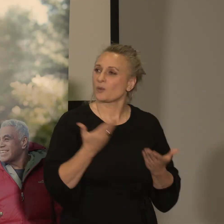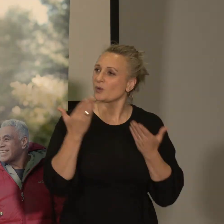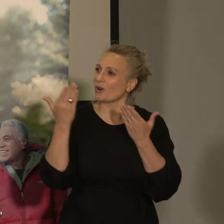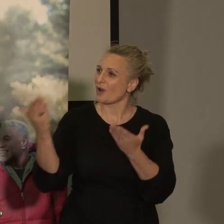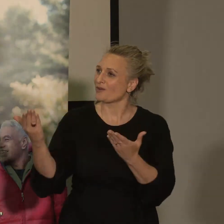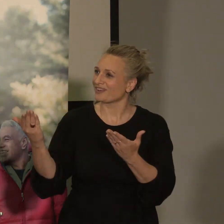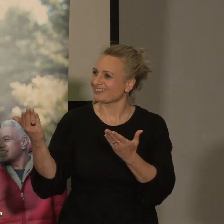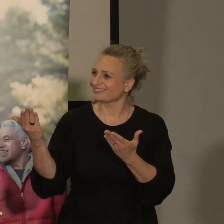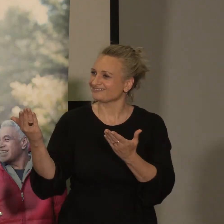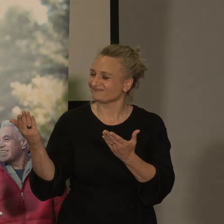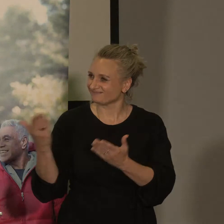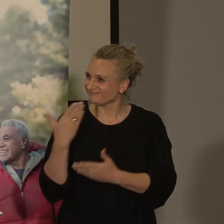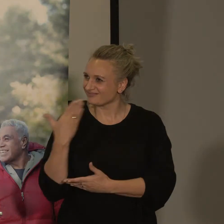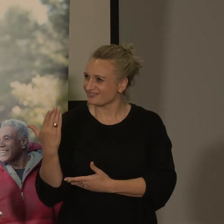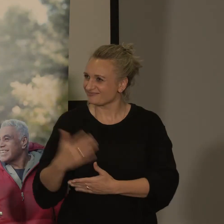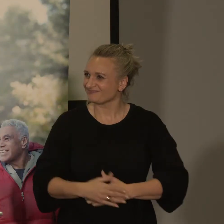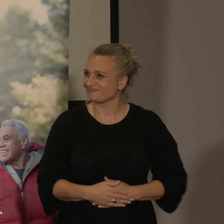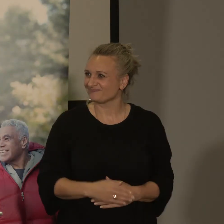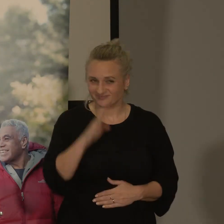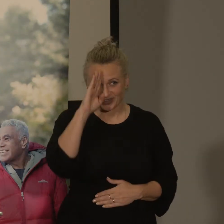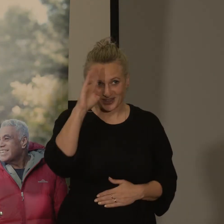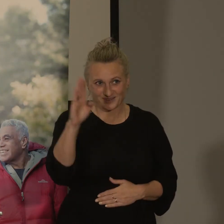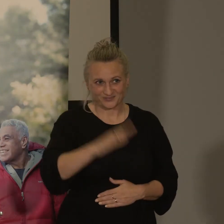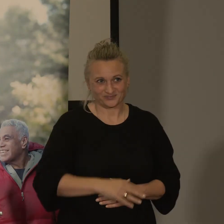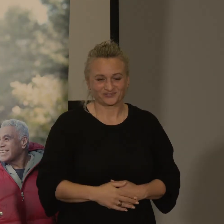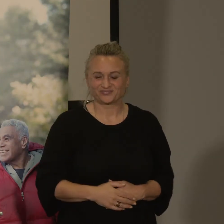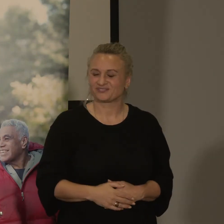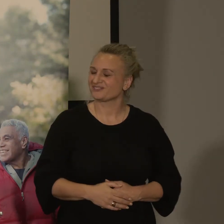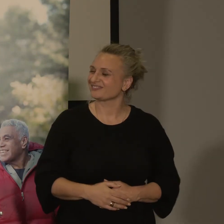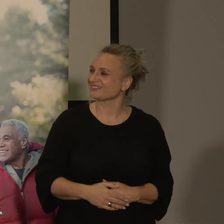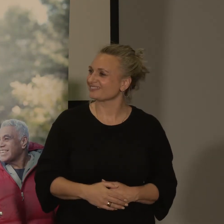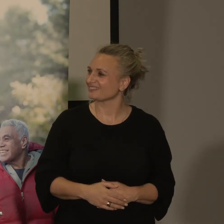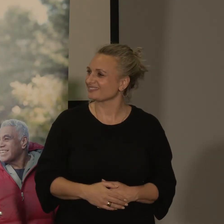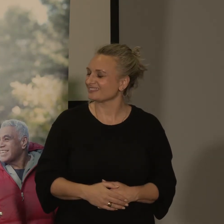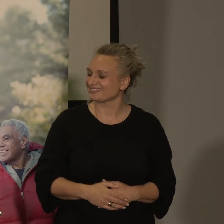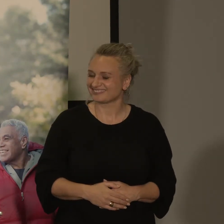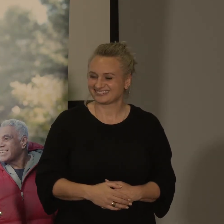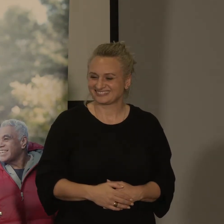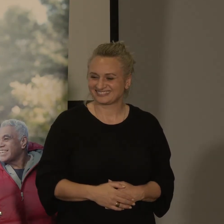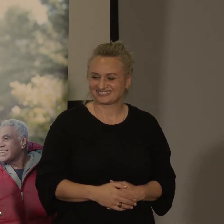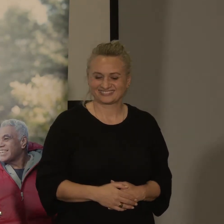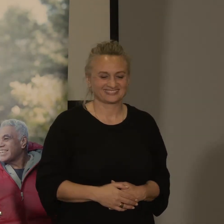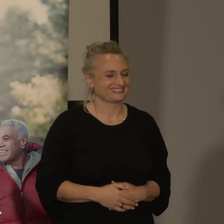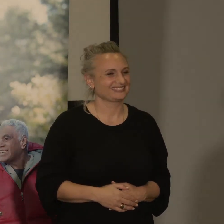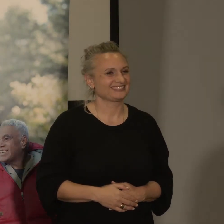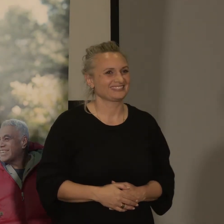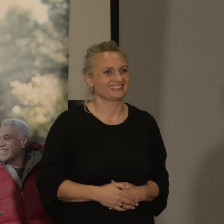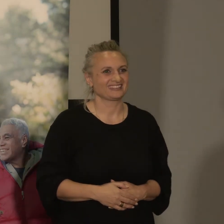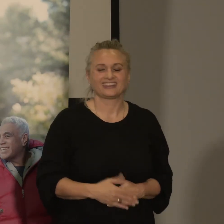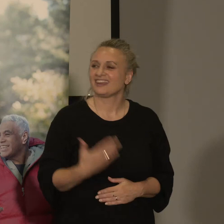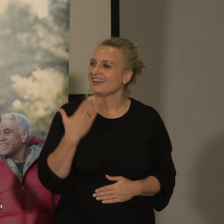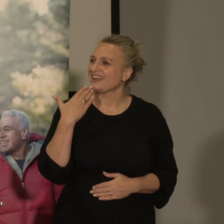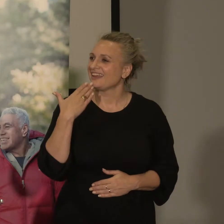hand over to Ian.